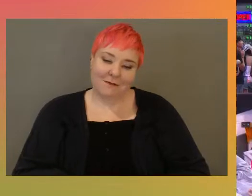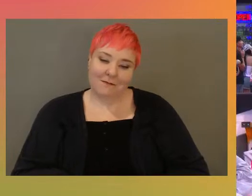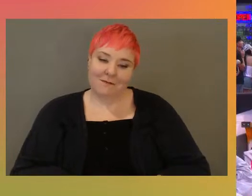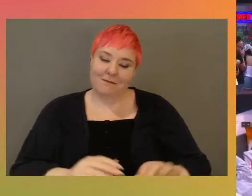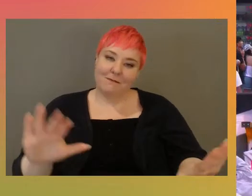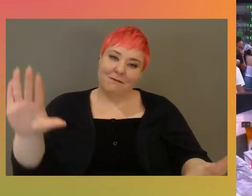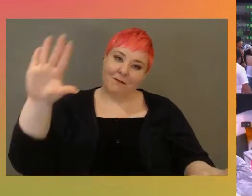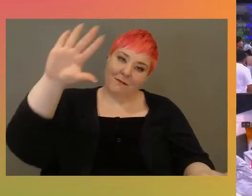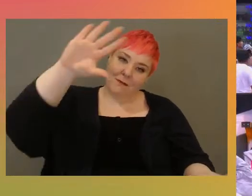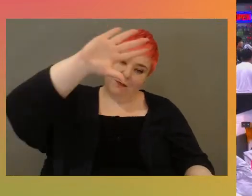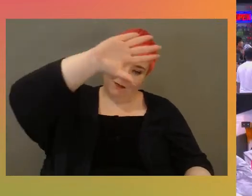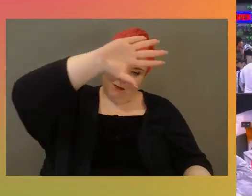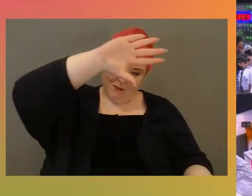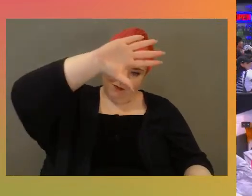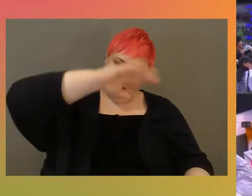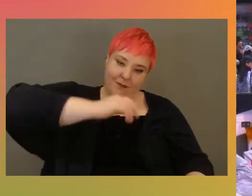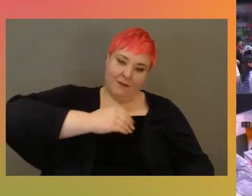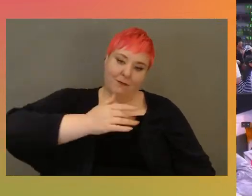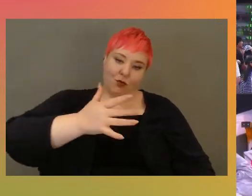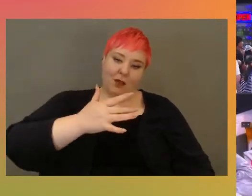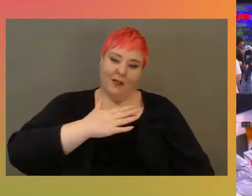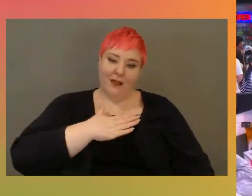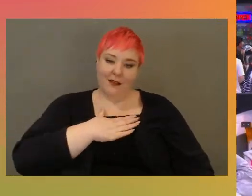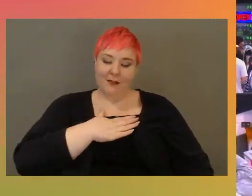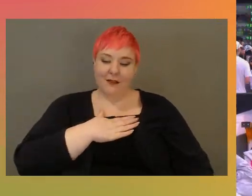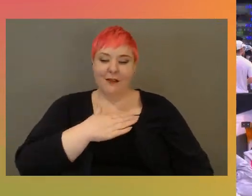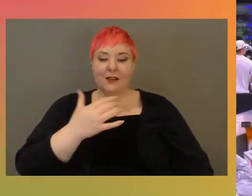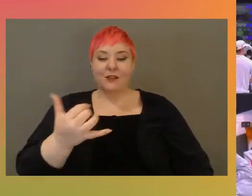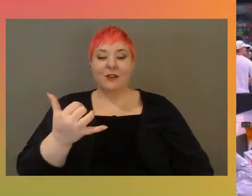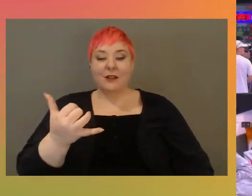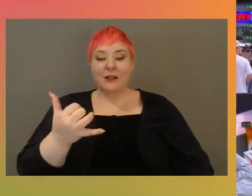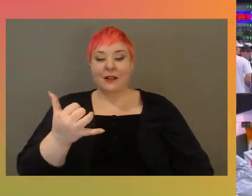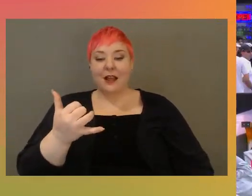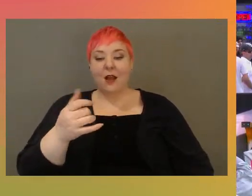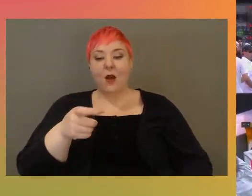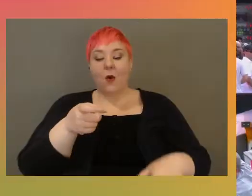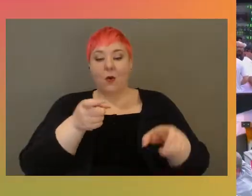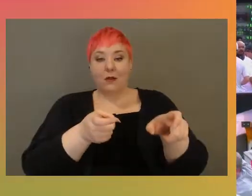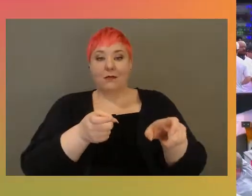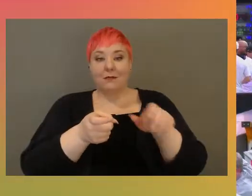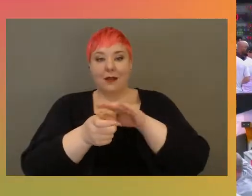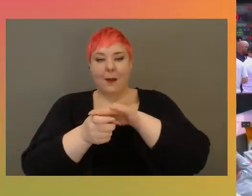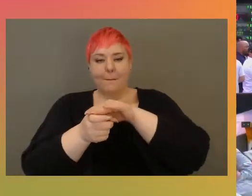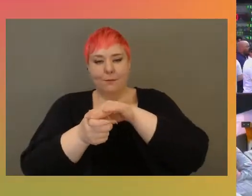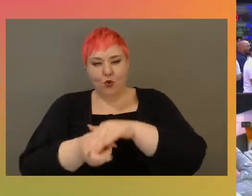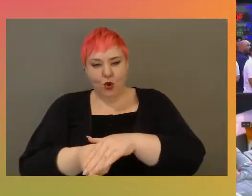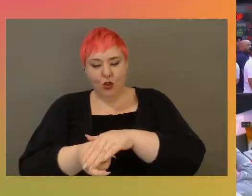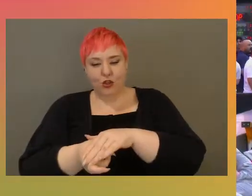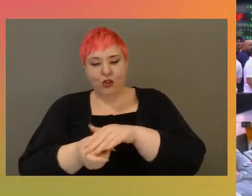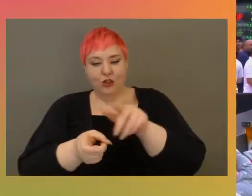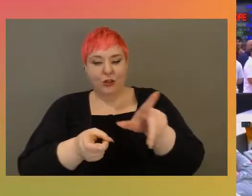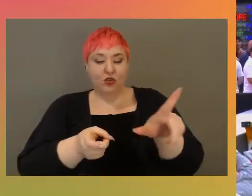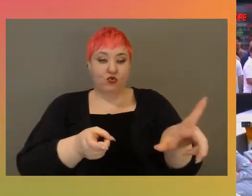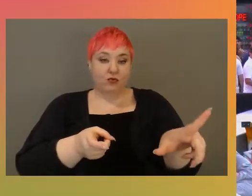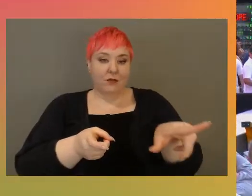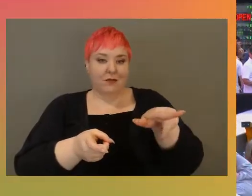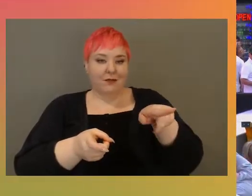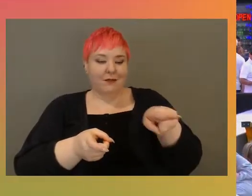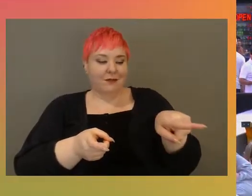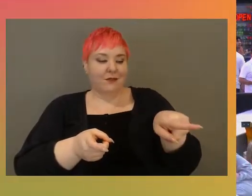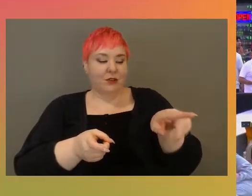BEND OVER THE LEFT LEG.